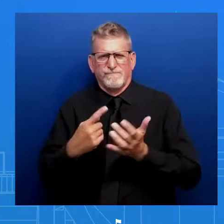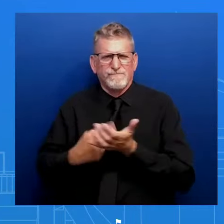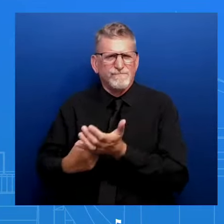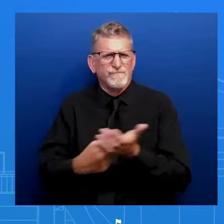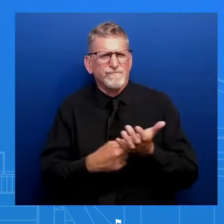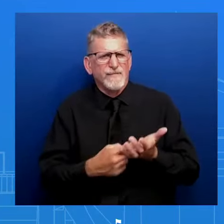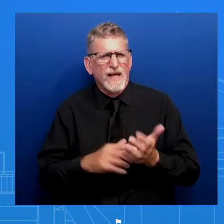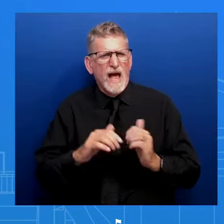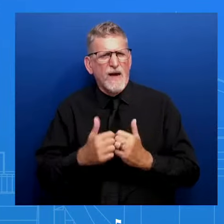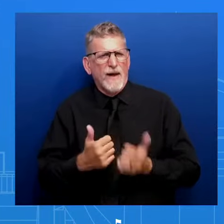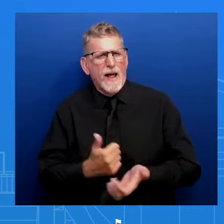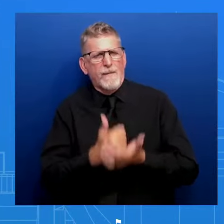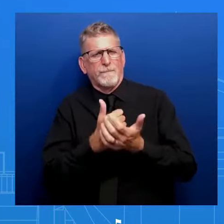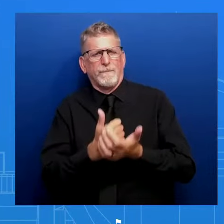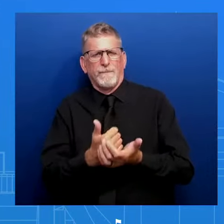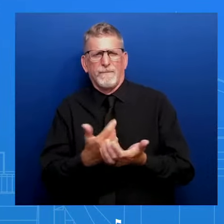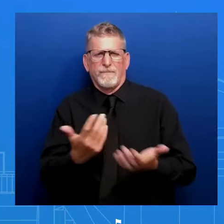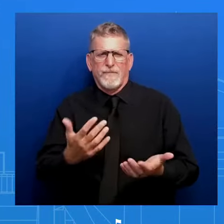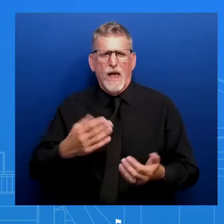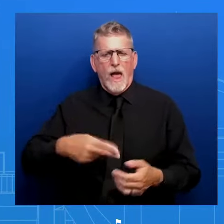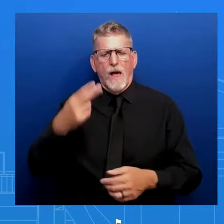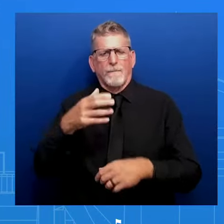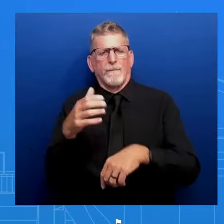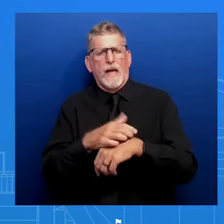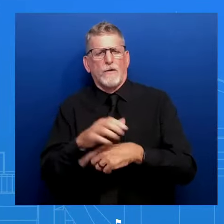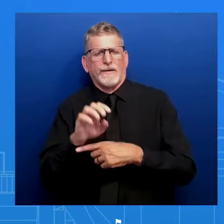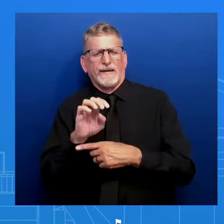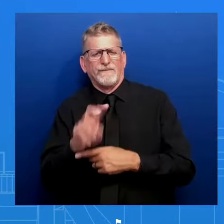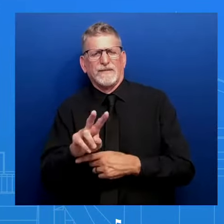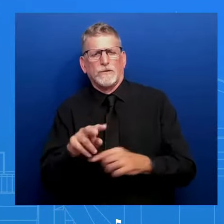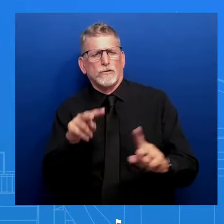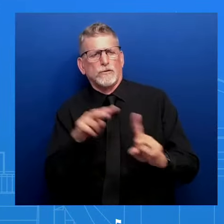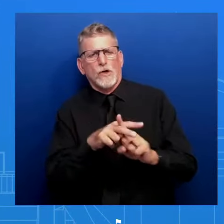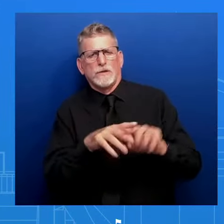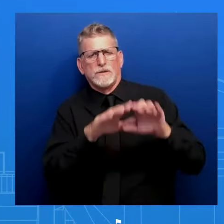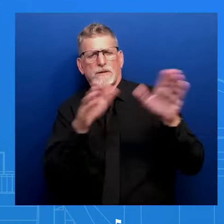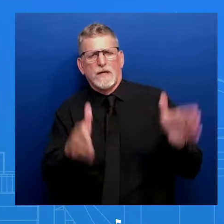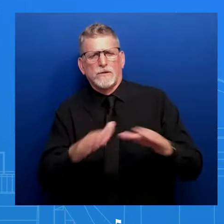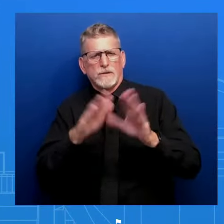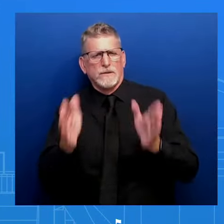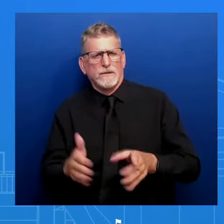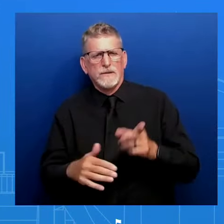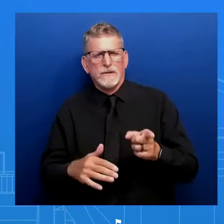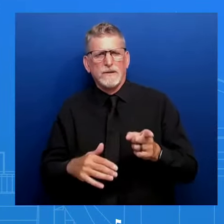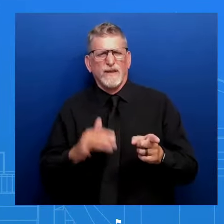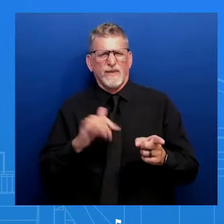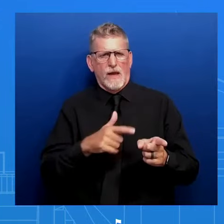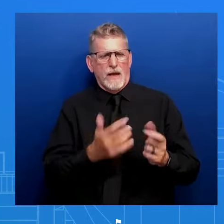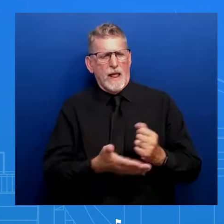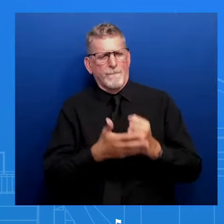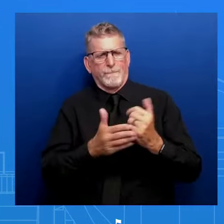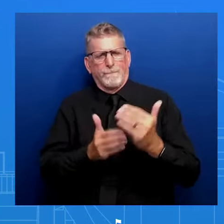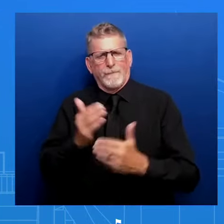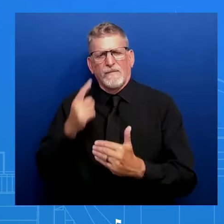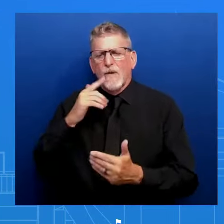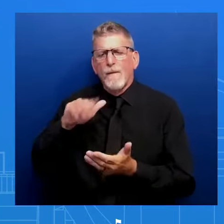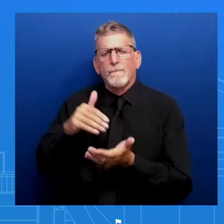Bidenomics, as you hear us talk about. It's creating new union jobs for installation and maintenance. So, this is impr- -- important moves --